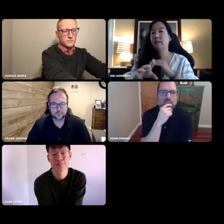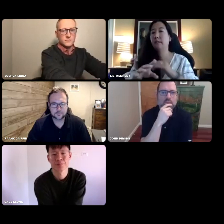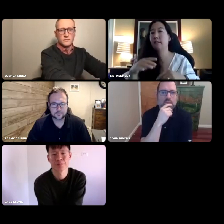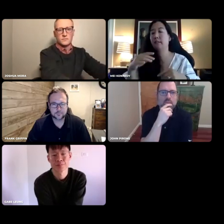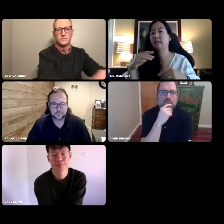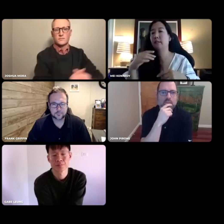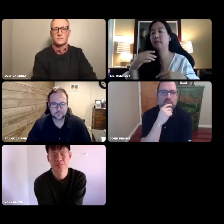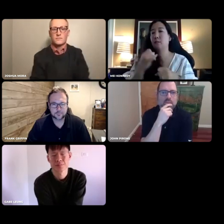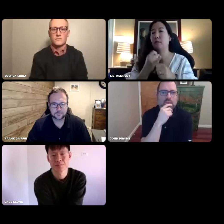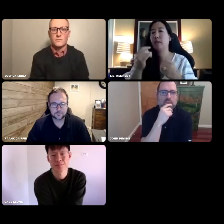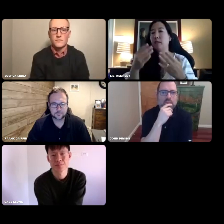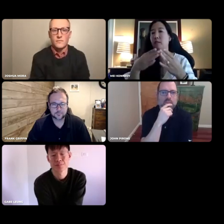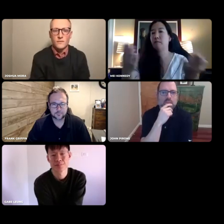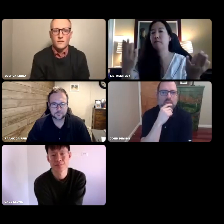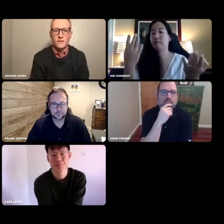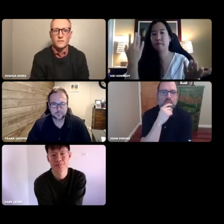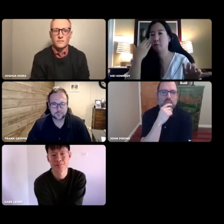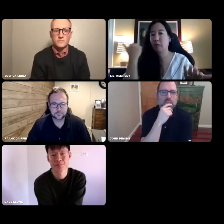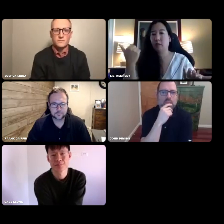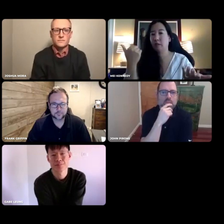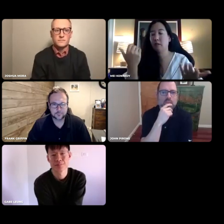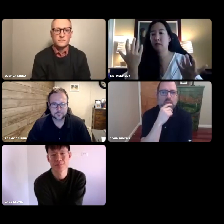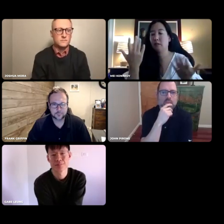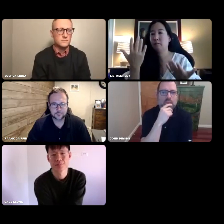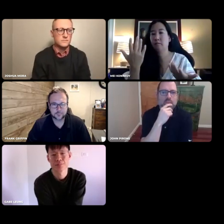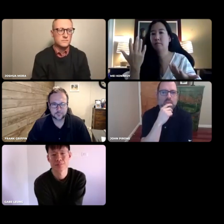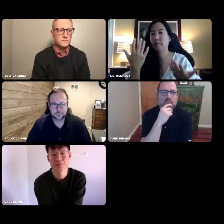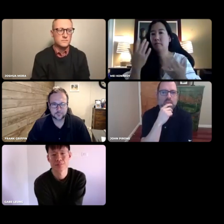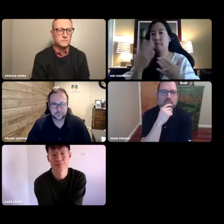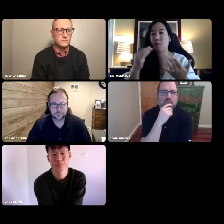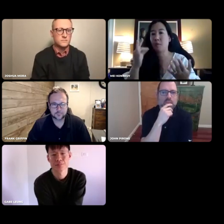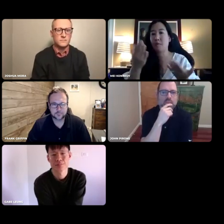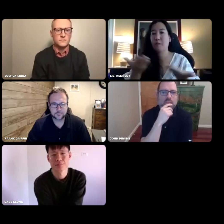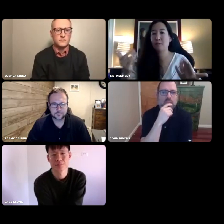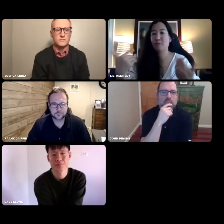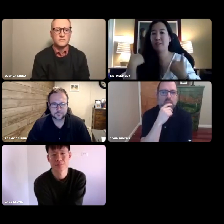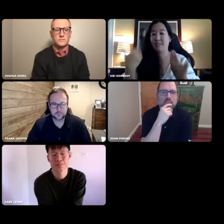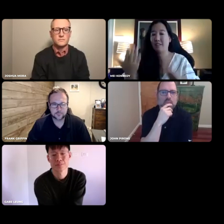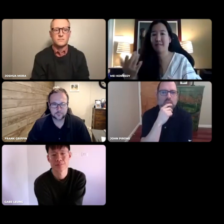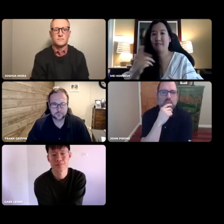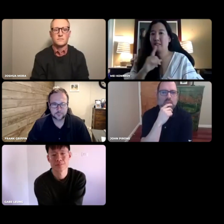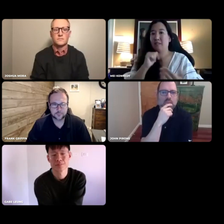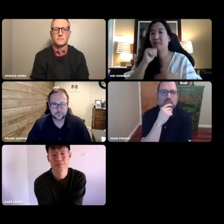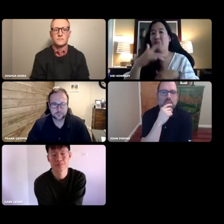How can they give everyone access to make it widely accessible?